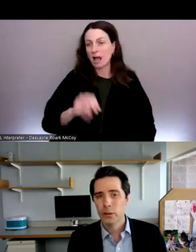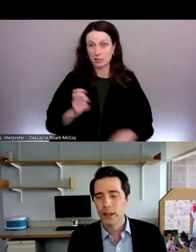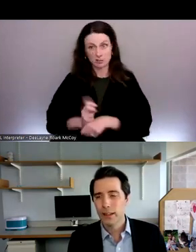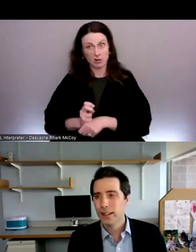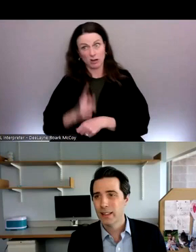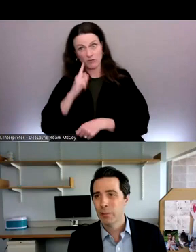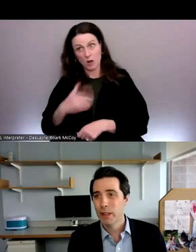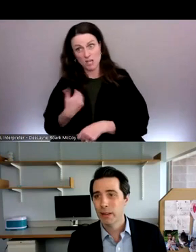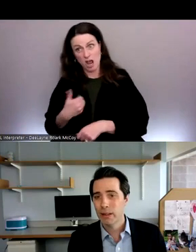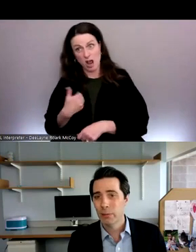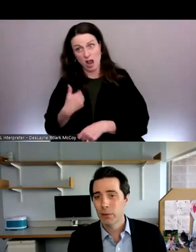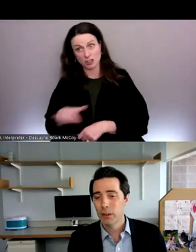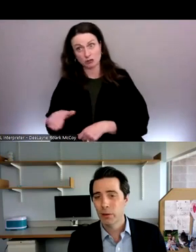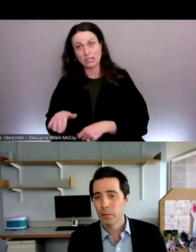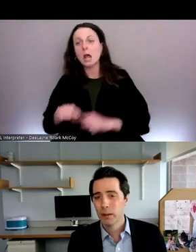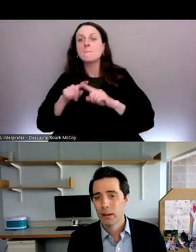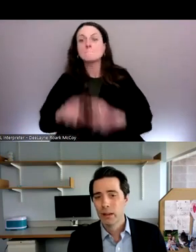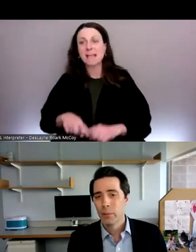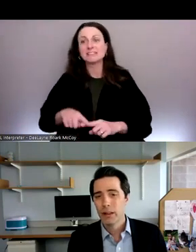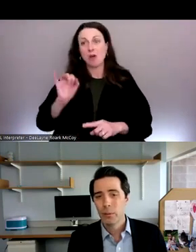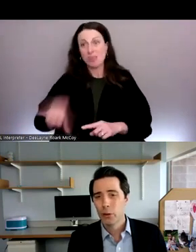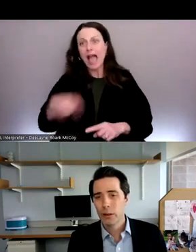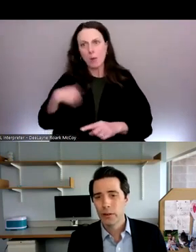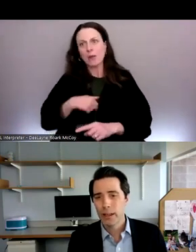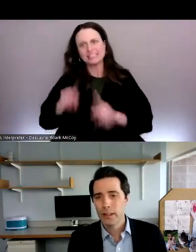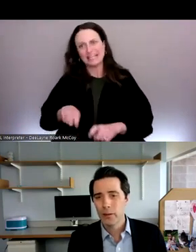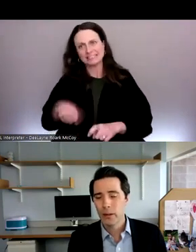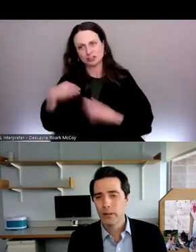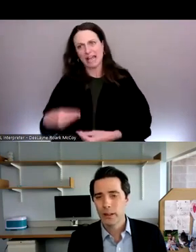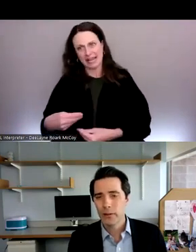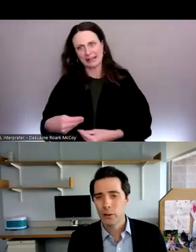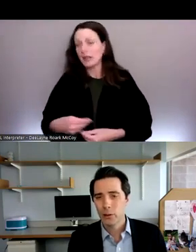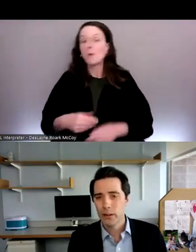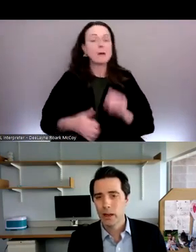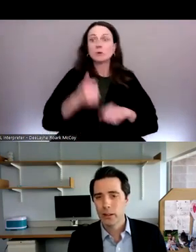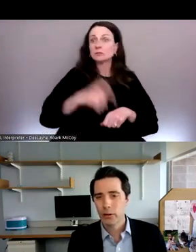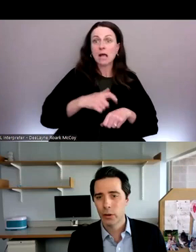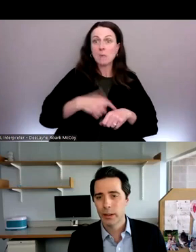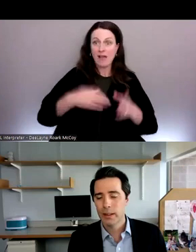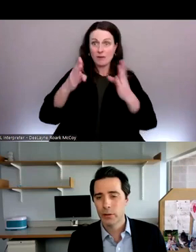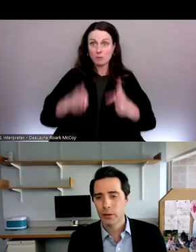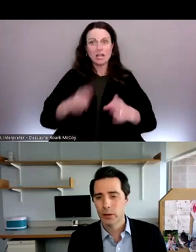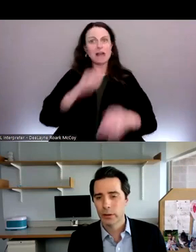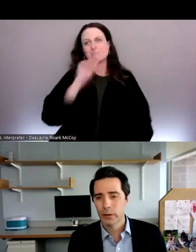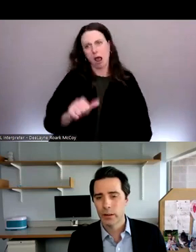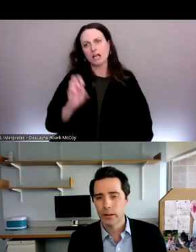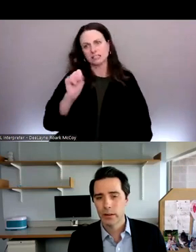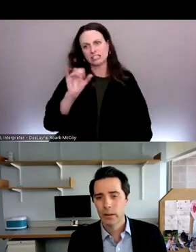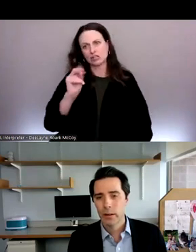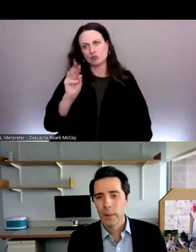do genetic testing based on the syndrome but in the majority of cases we have an individual who has non-syndromic sensory